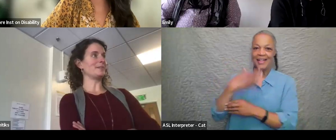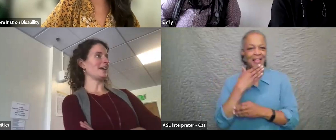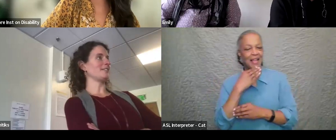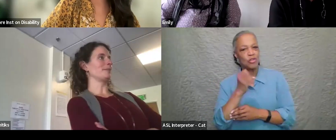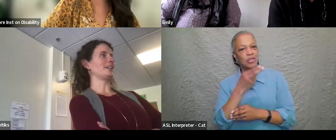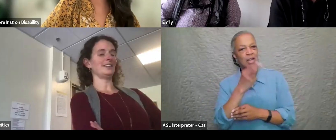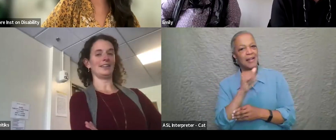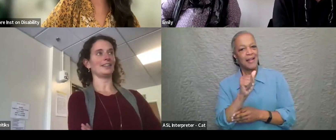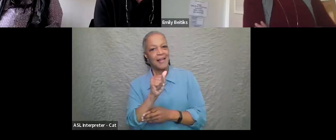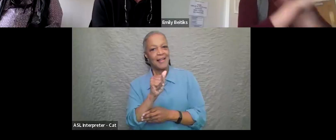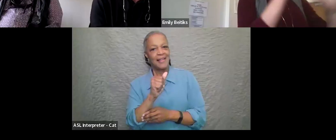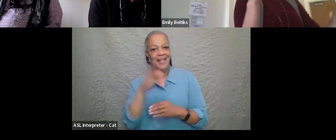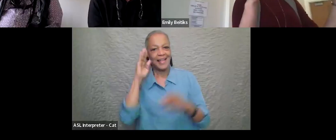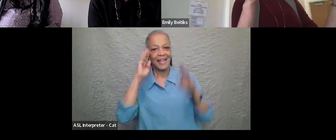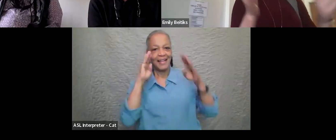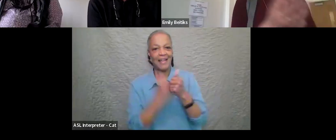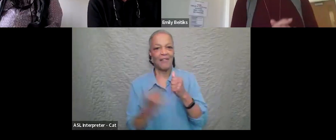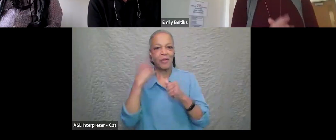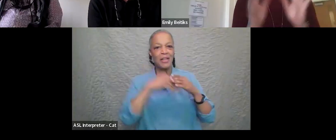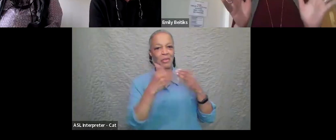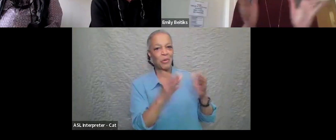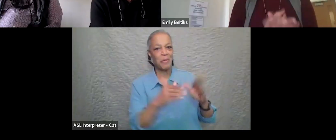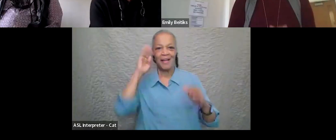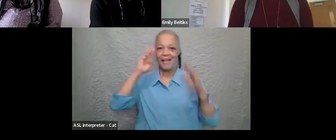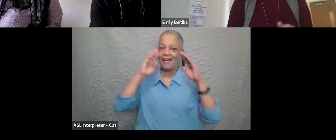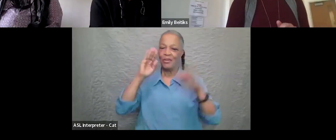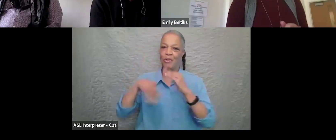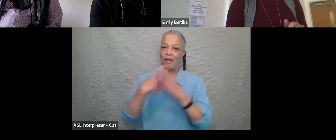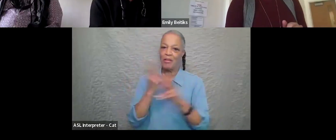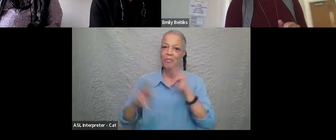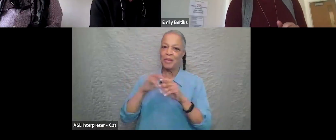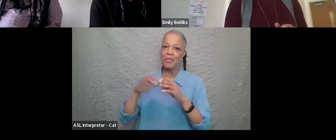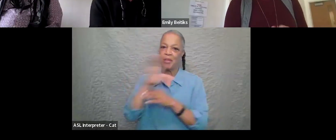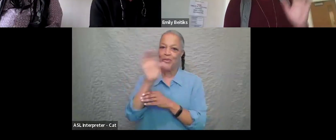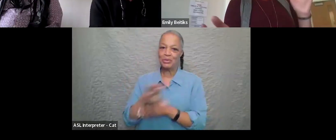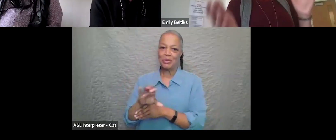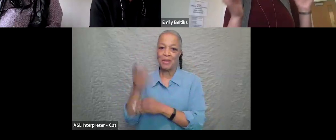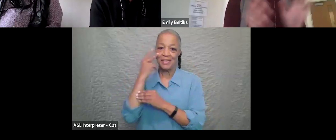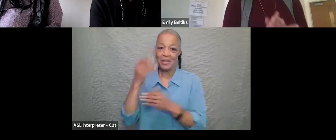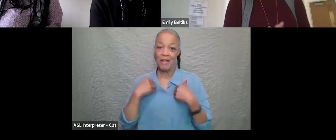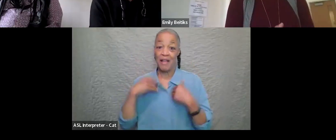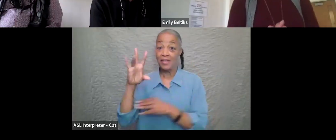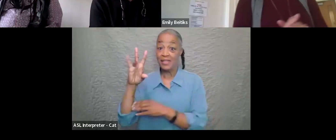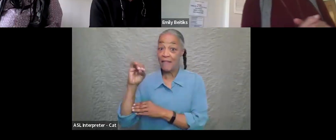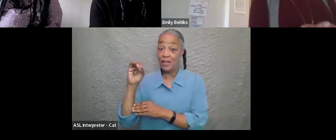Hi, everybody. Hi to everyone in the room. Hi to everybody who's with us virtually. I see we have 70 people on, which is great.